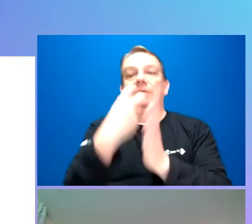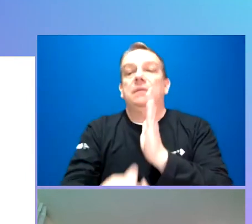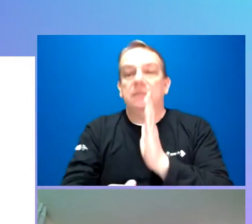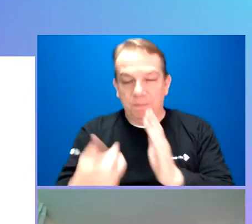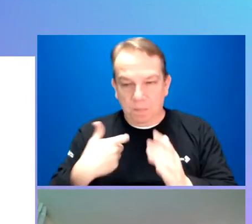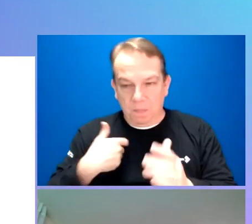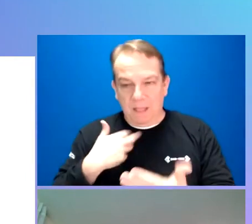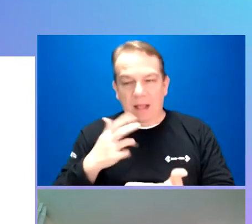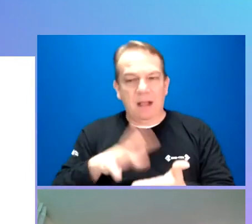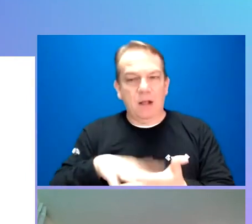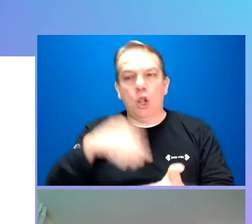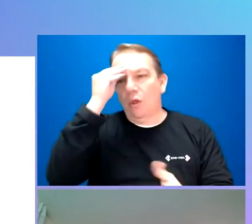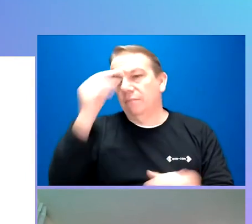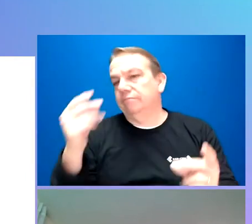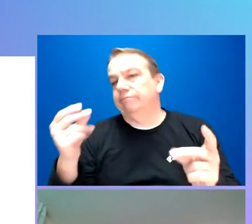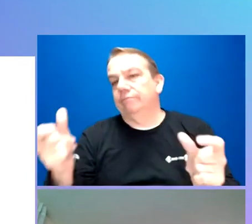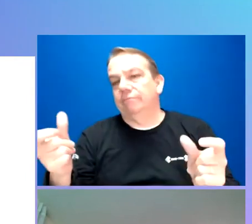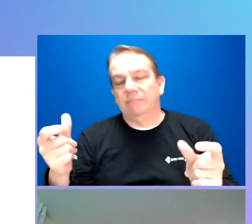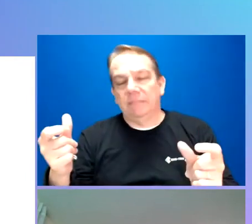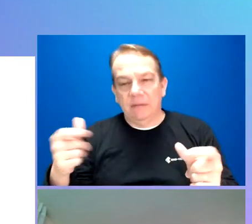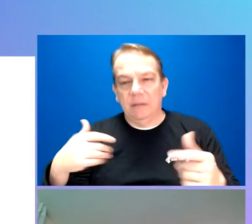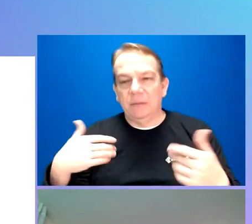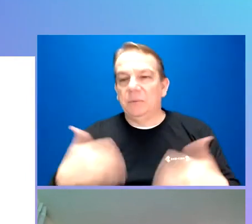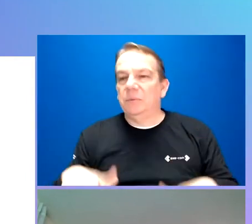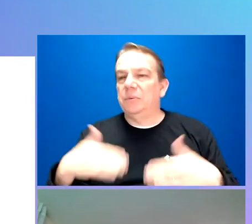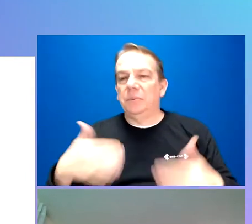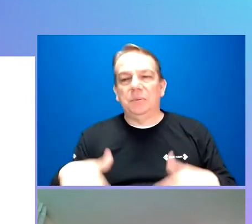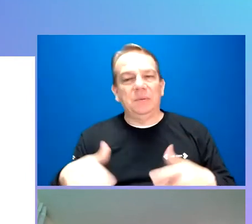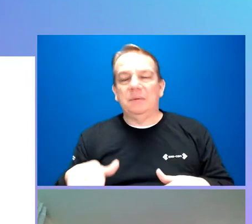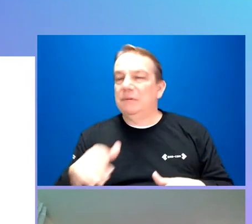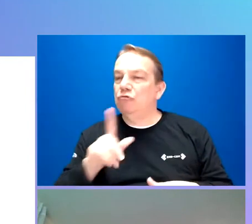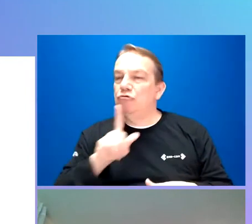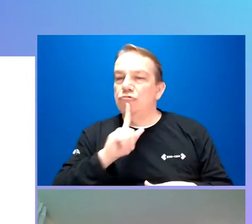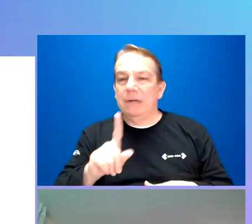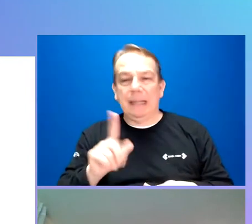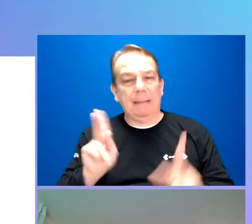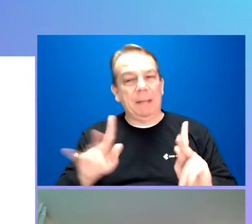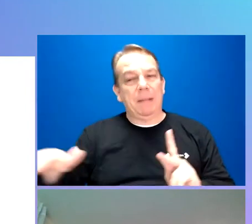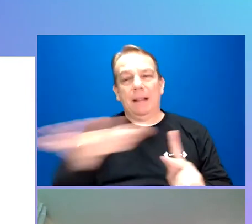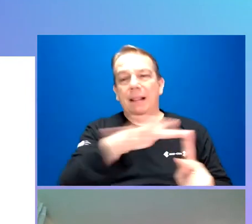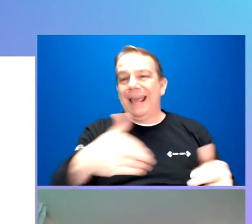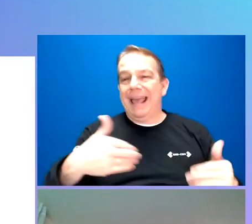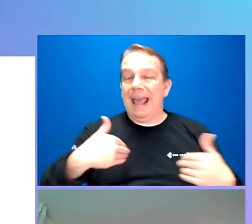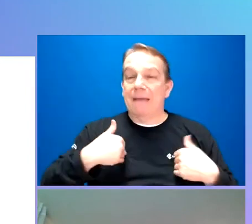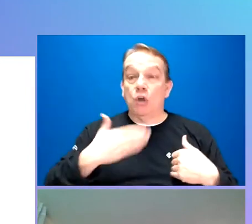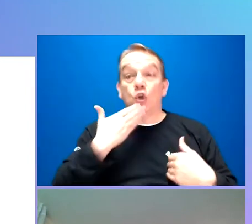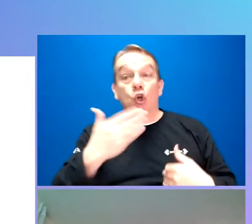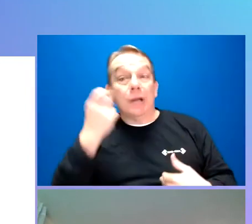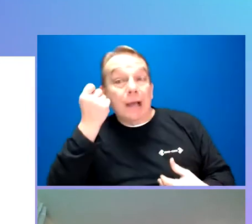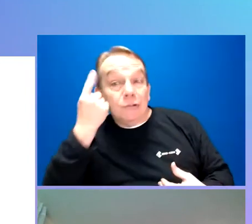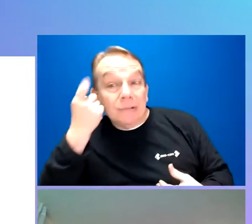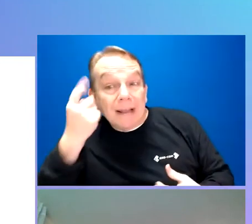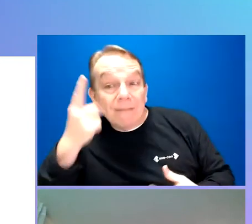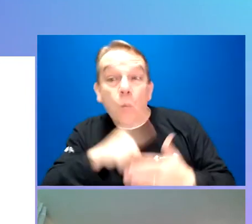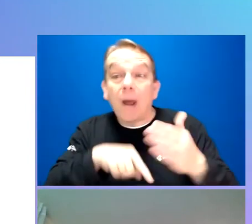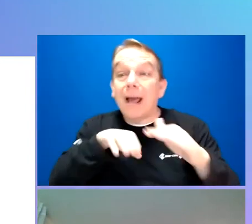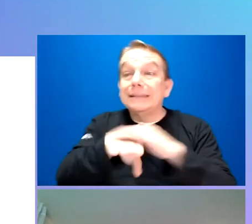that there was, there was very poor understanding of what what